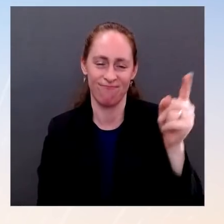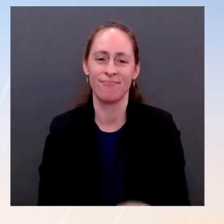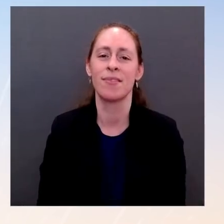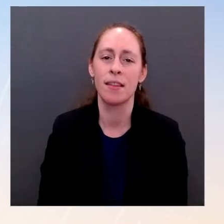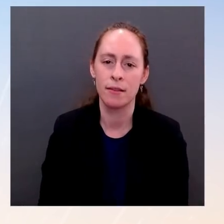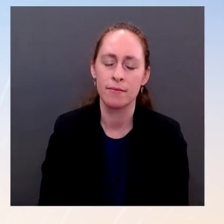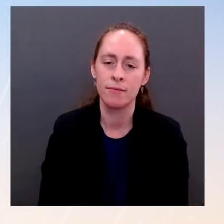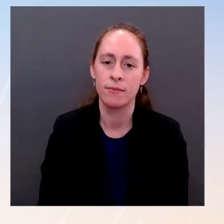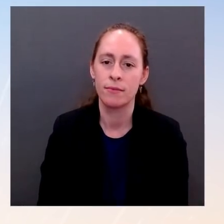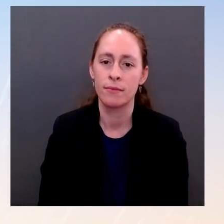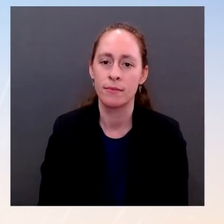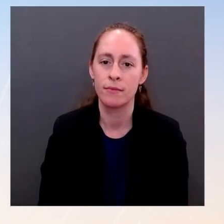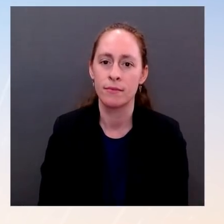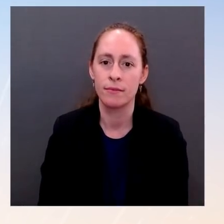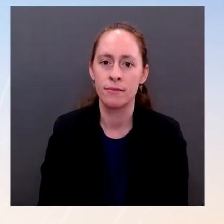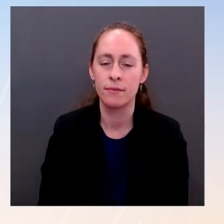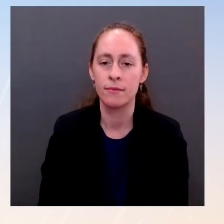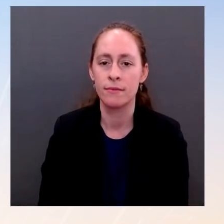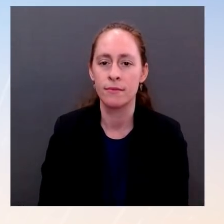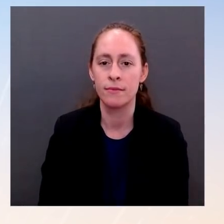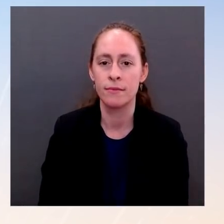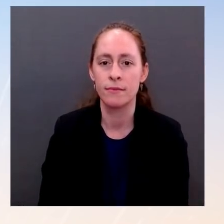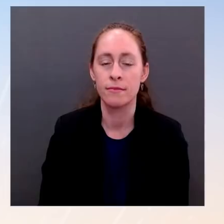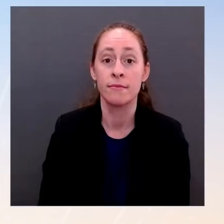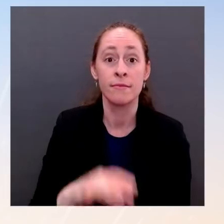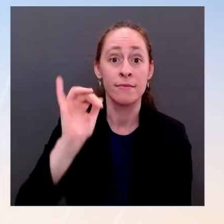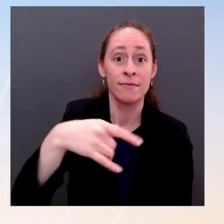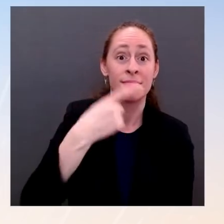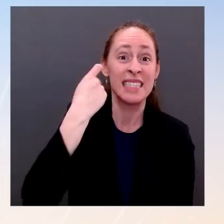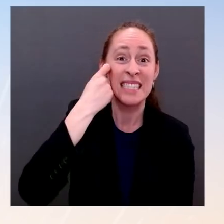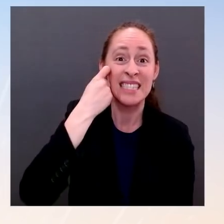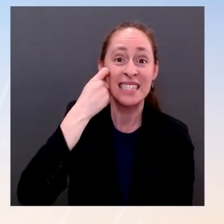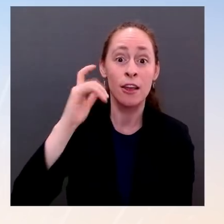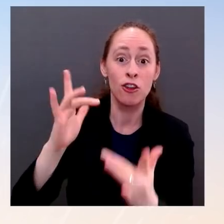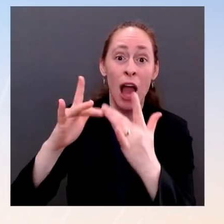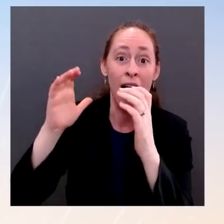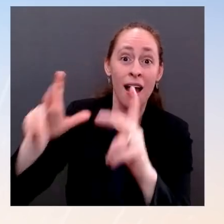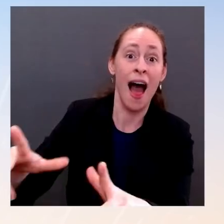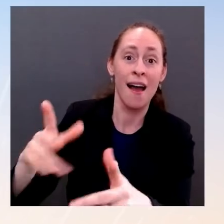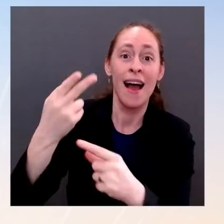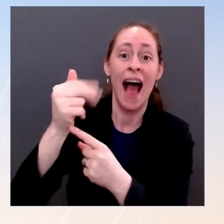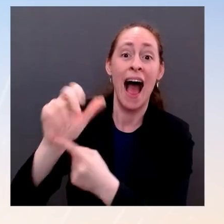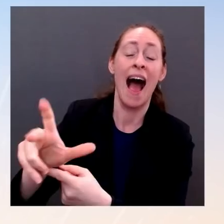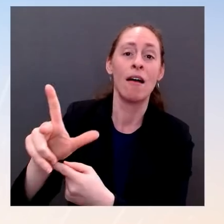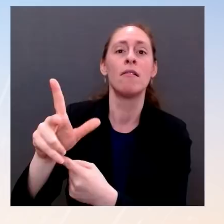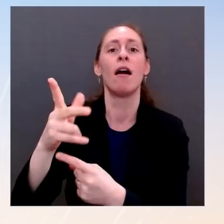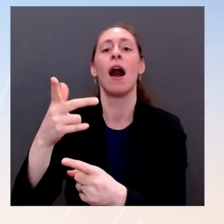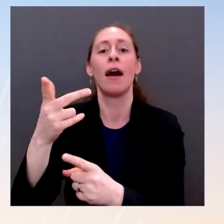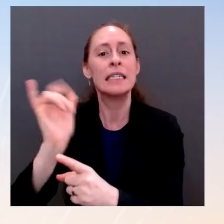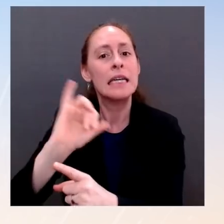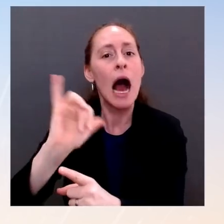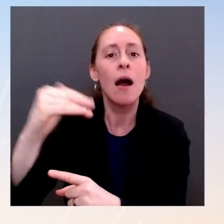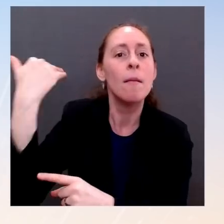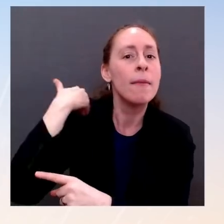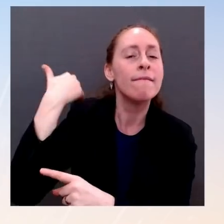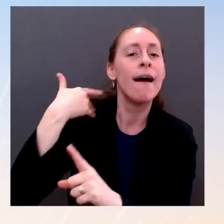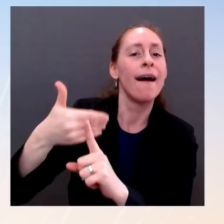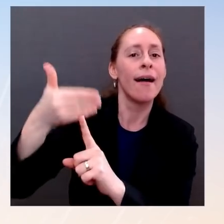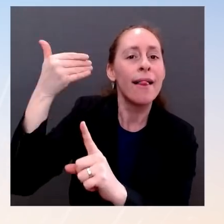in laying the groundwork for more disruptive cyberattacks accompanying a potential further invasion of Ukraine's sovereign territory.